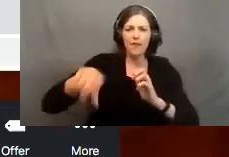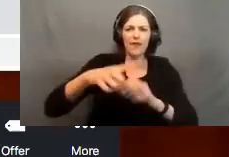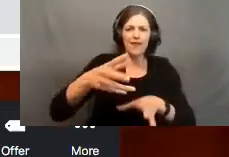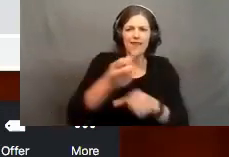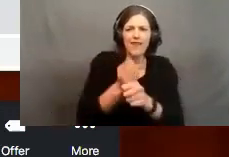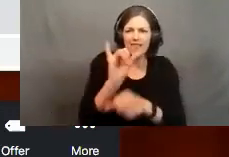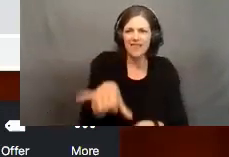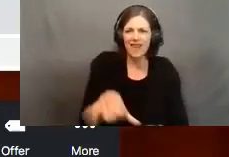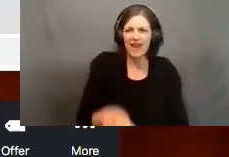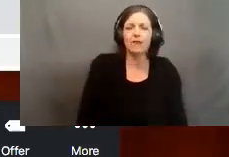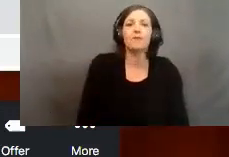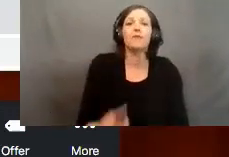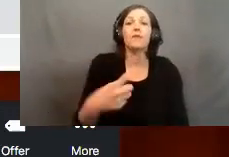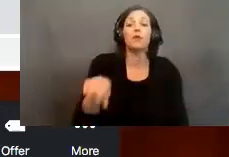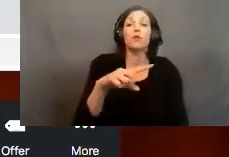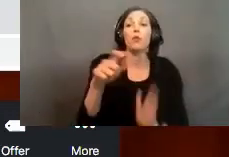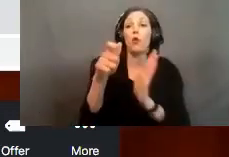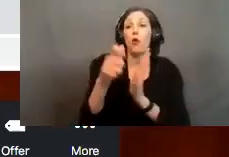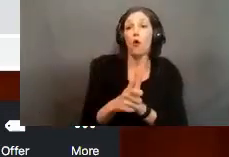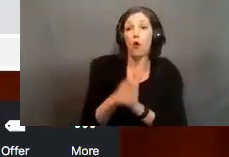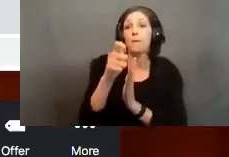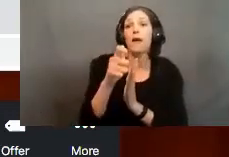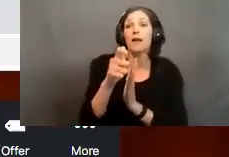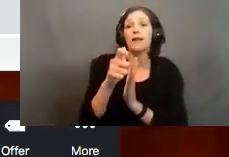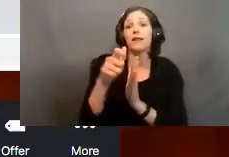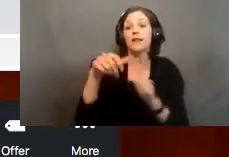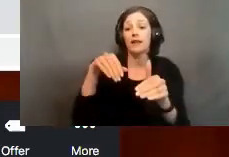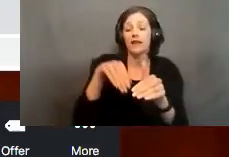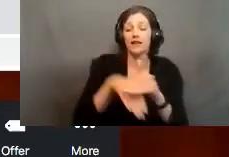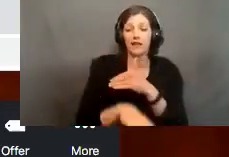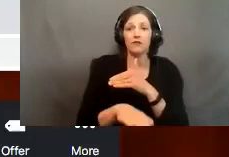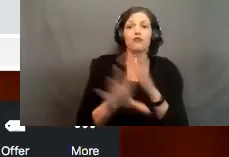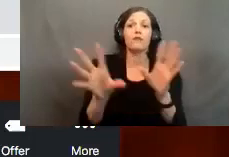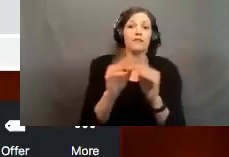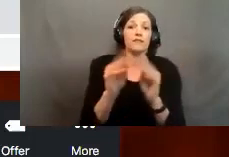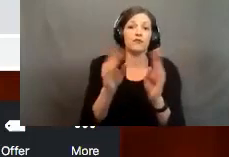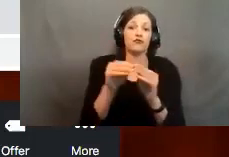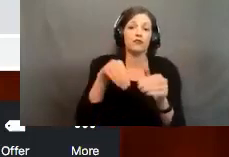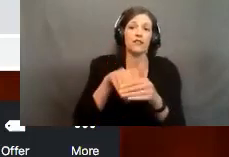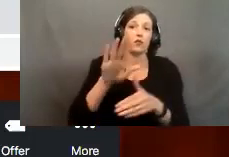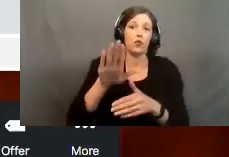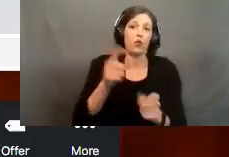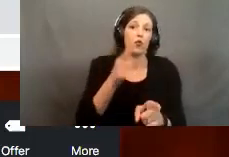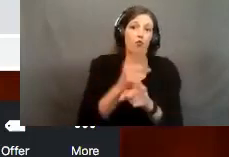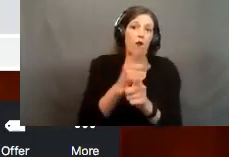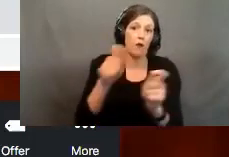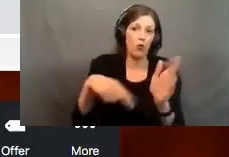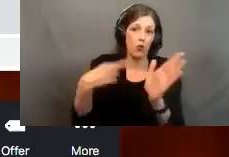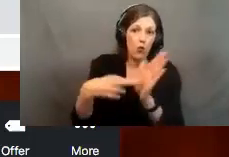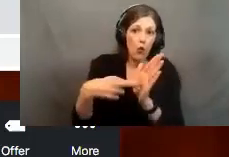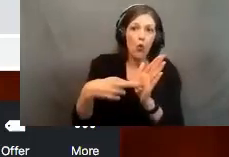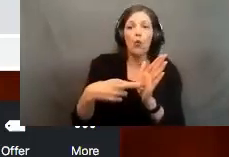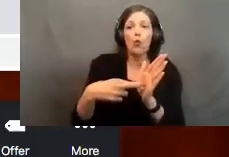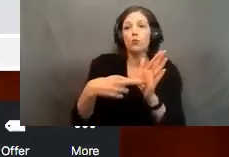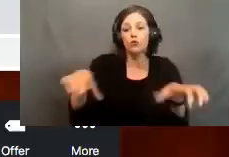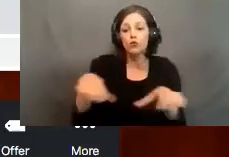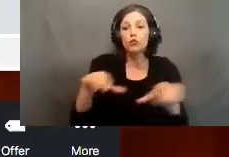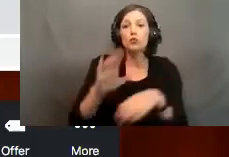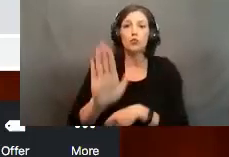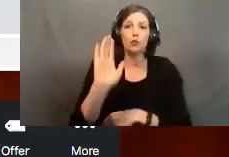You're automatically going to enter the 12:42:17 session in the role that you're going to need to be and to conduct your presentation. If you